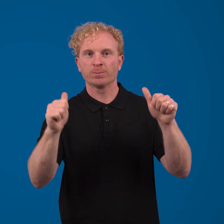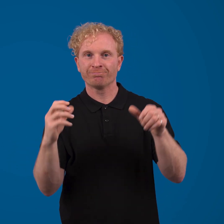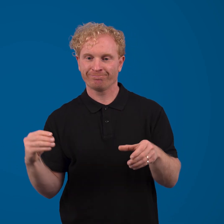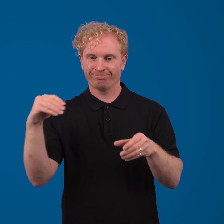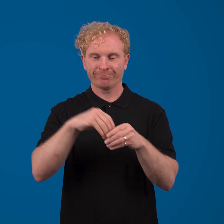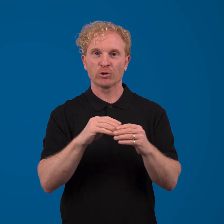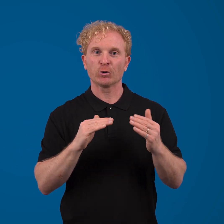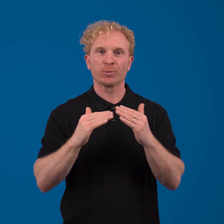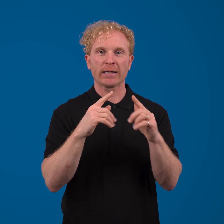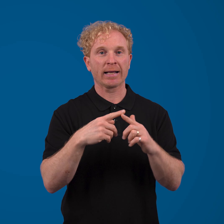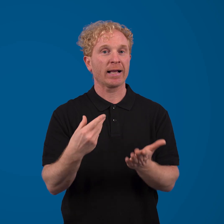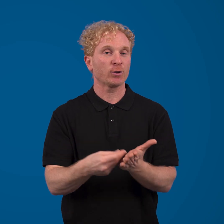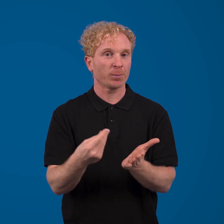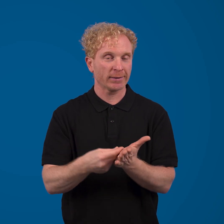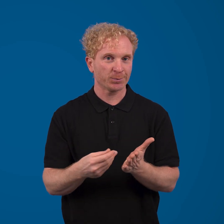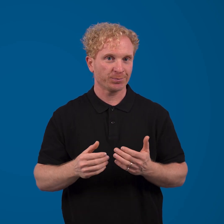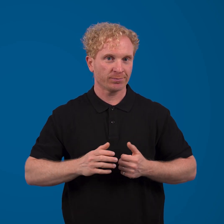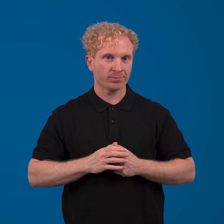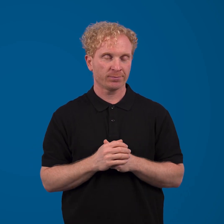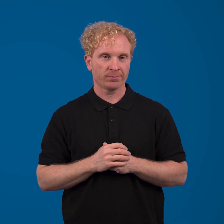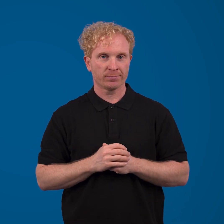and participate in the community and economy.